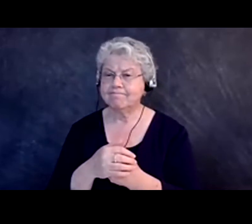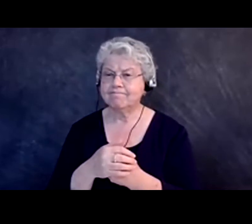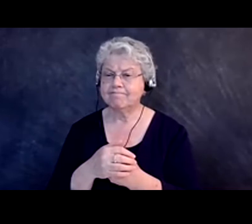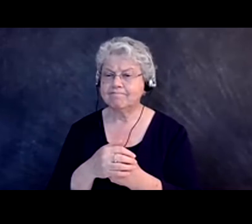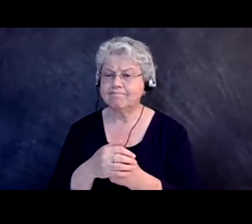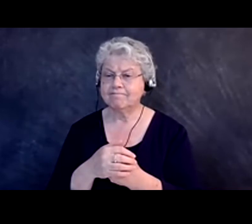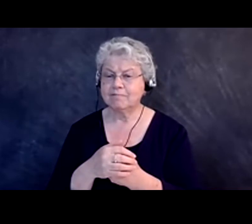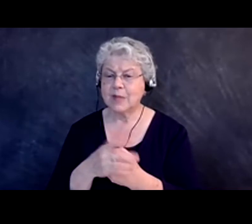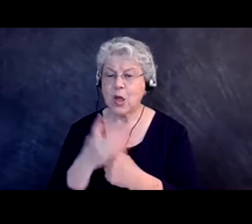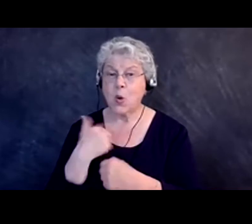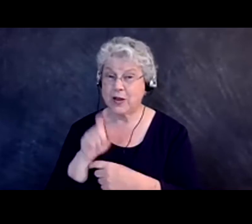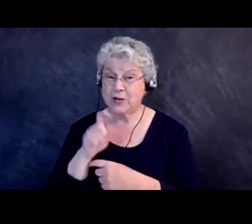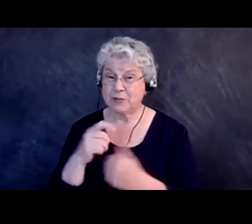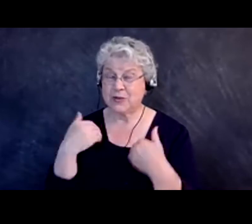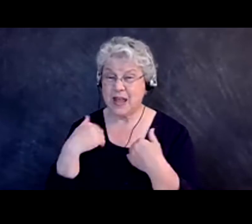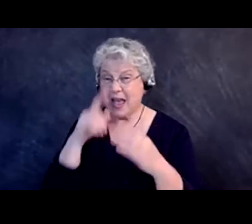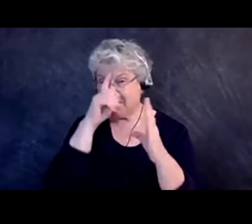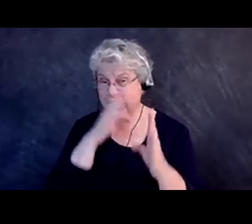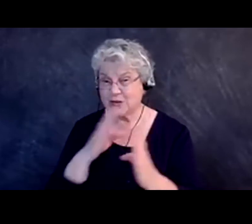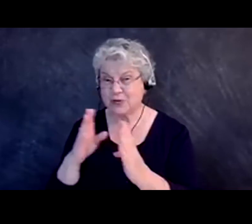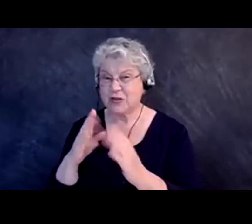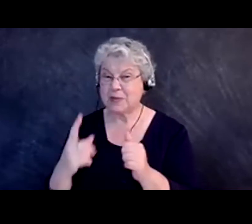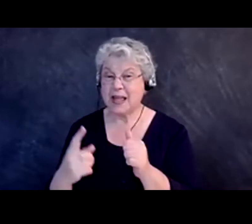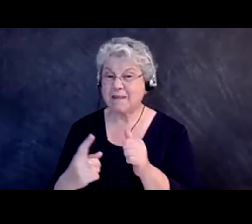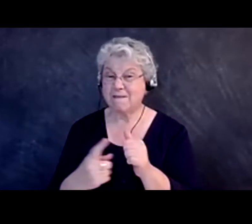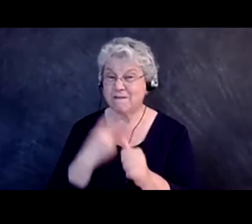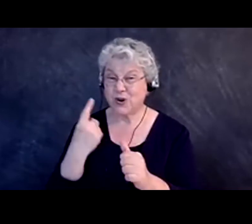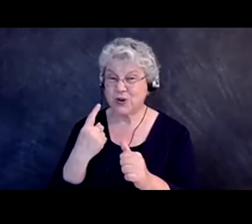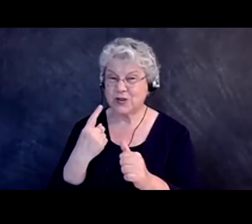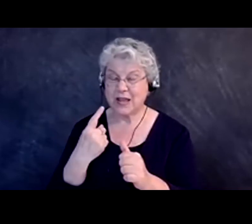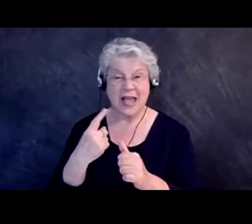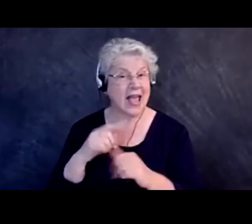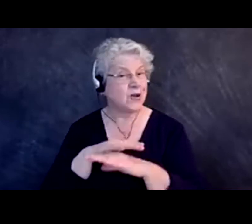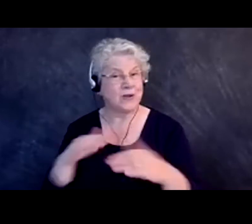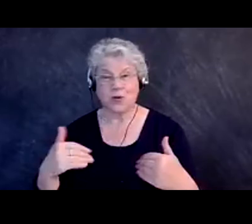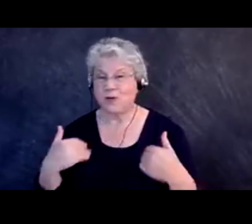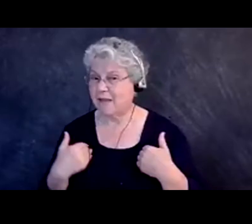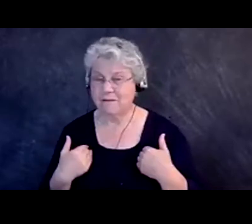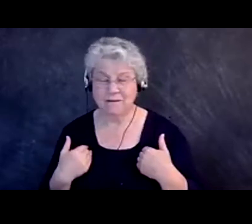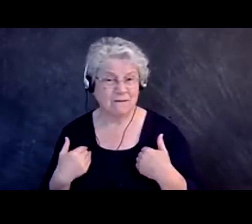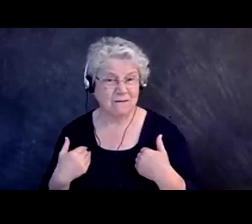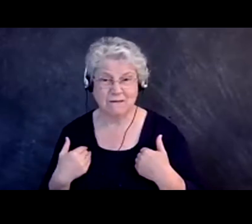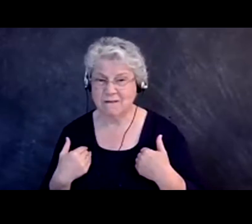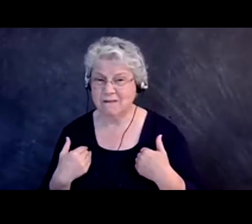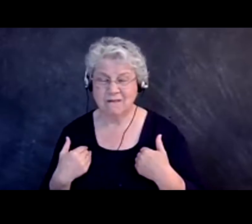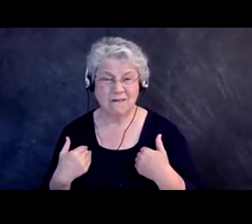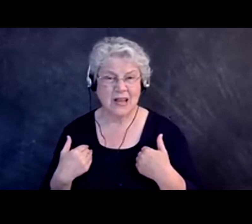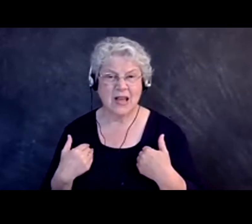supposed to have a strategic plan first. Which we don't. And that's why, when I hear all of this,